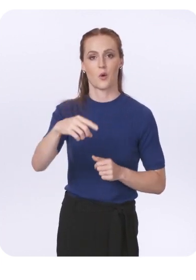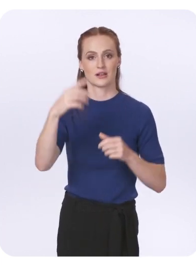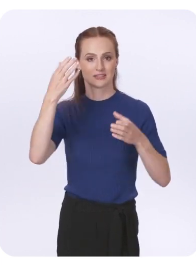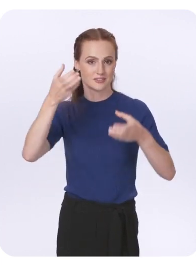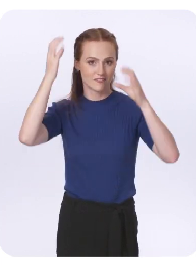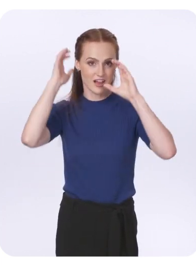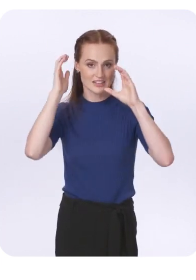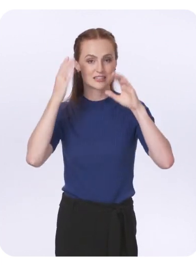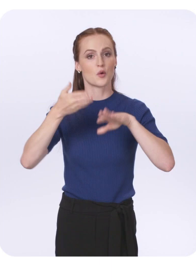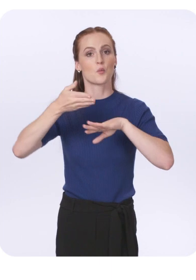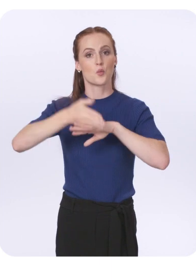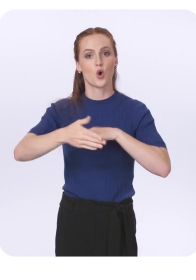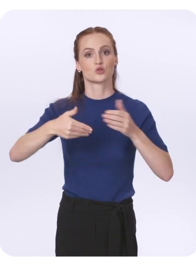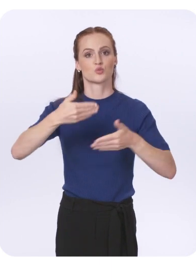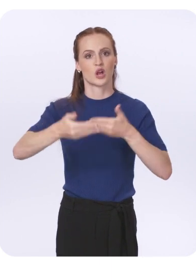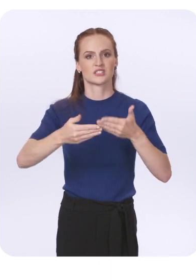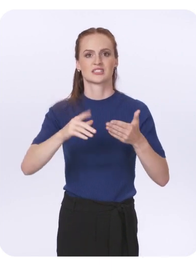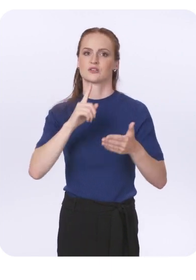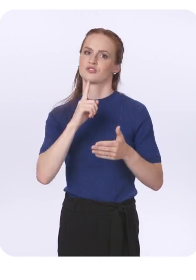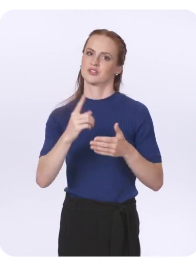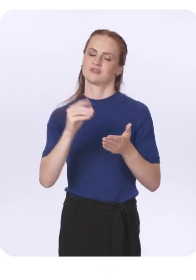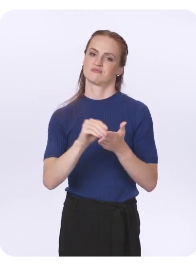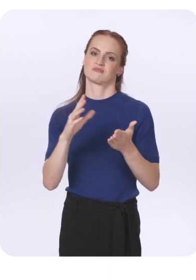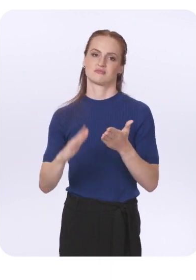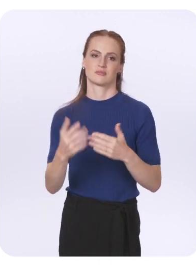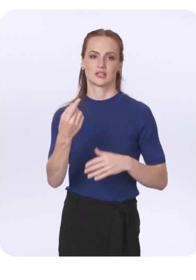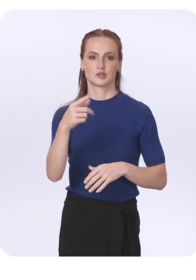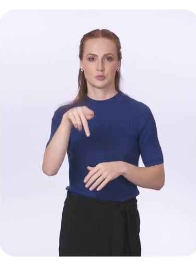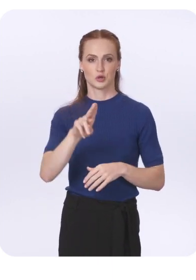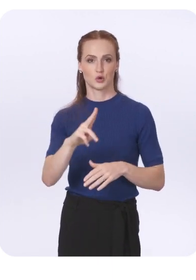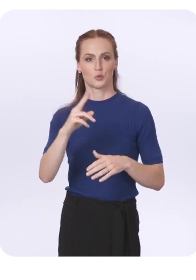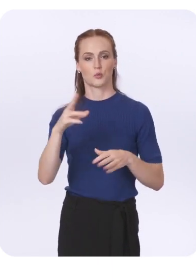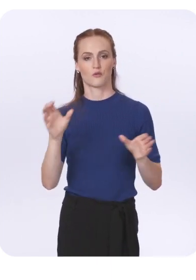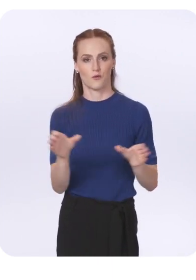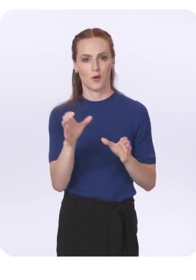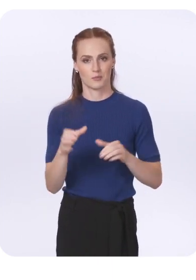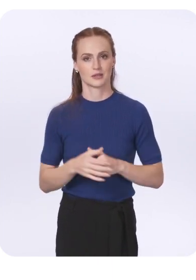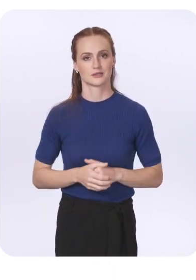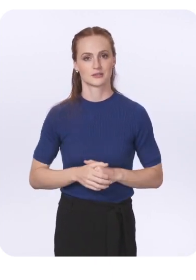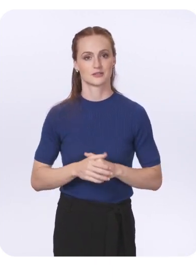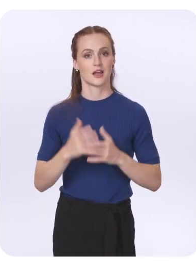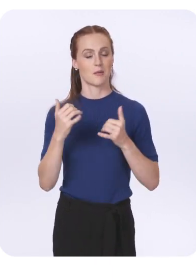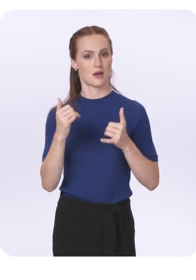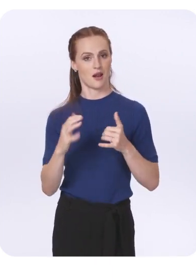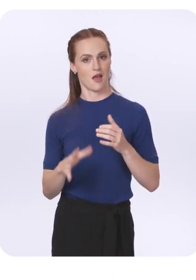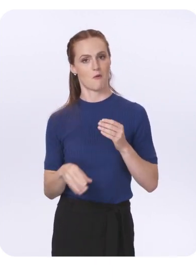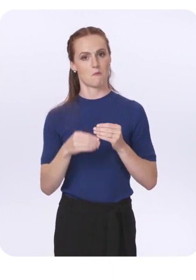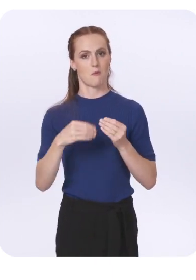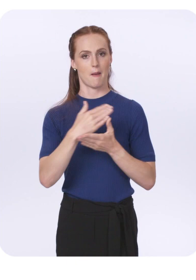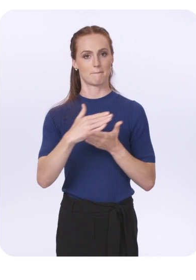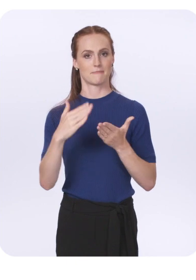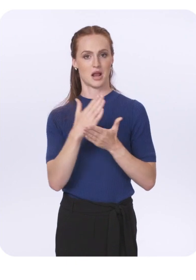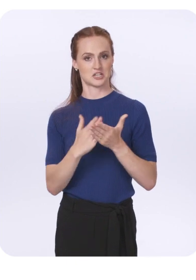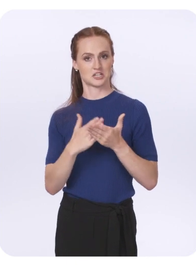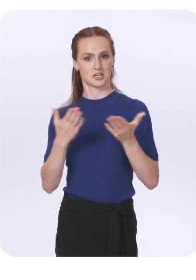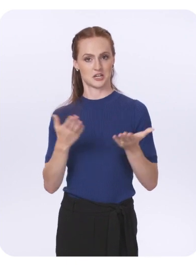post-processing has been prohibitively expensive for GPU performance. But with that expanded budget here,